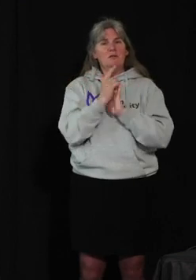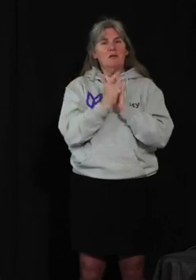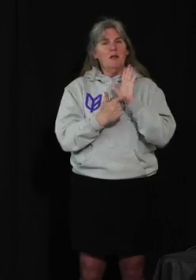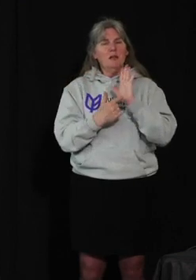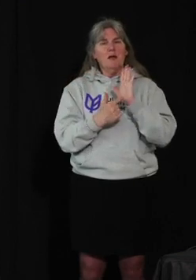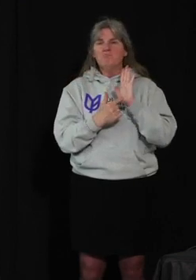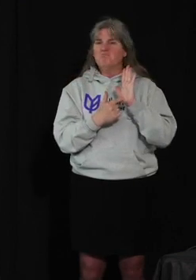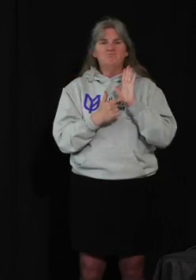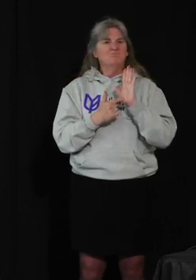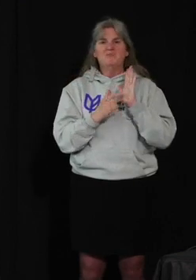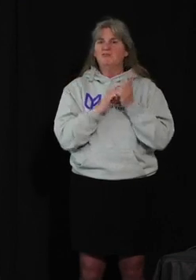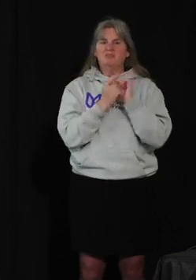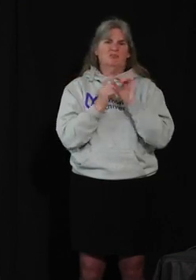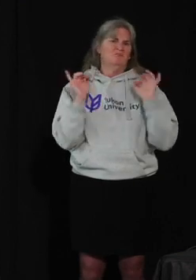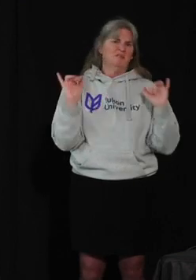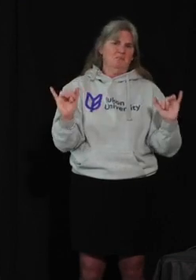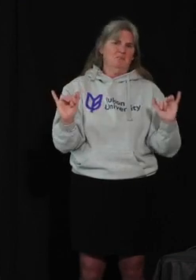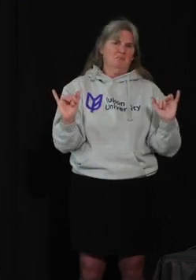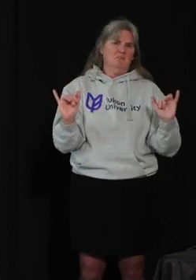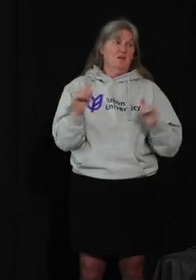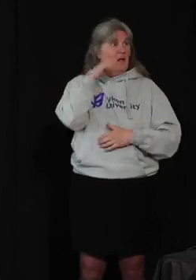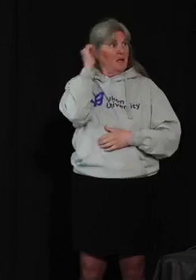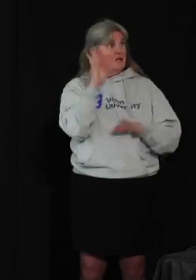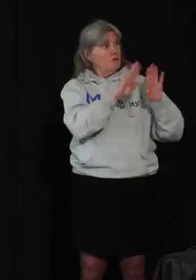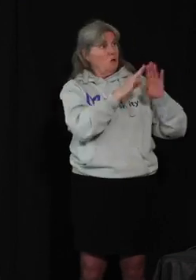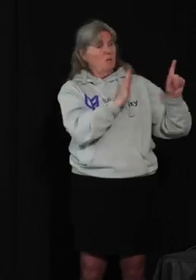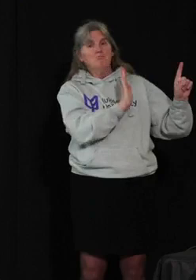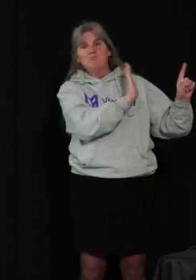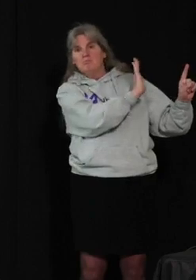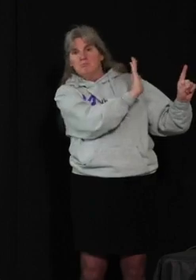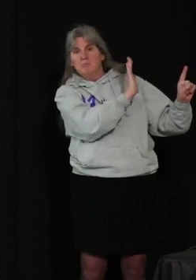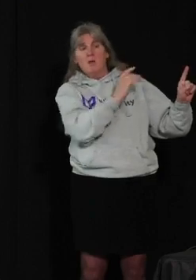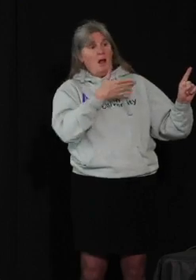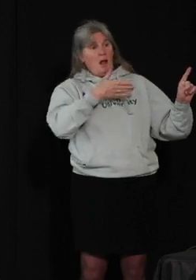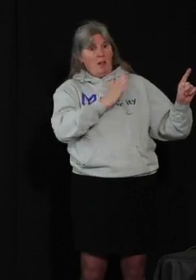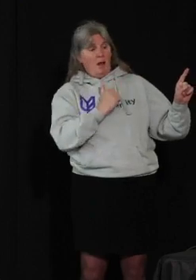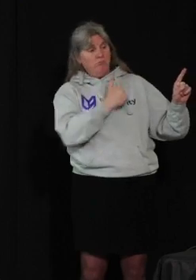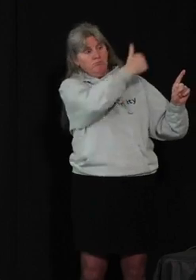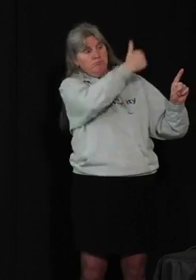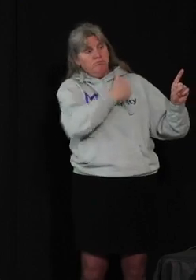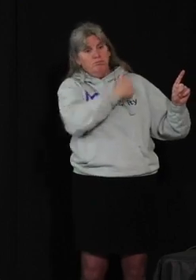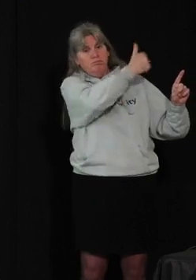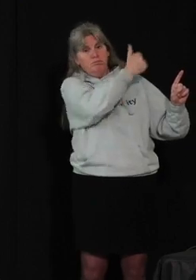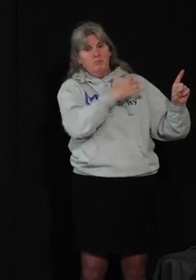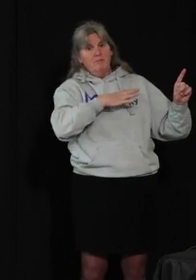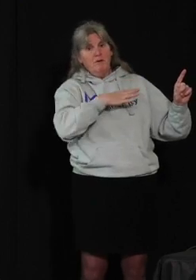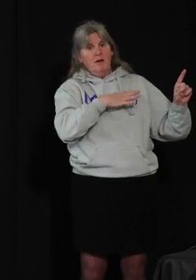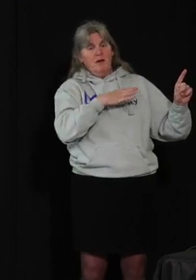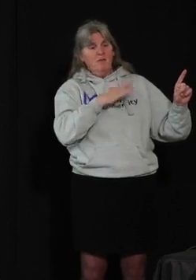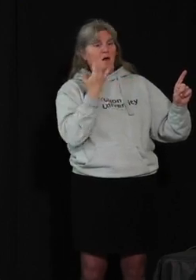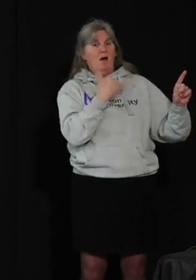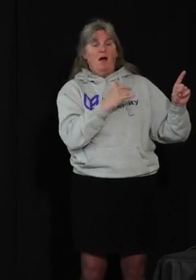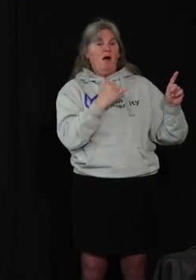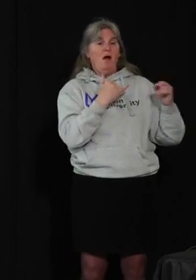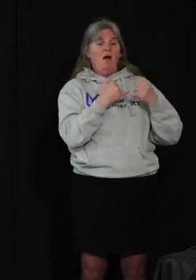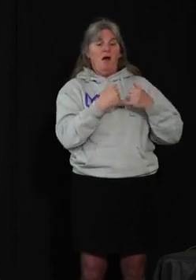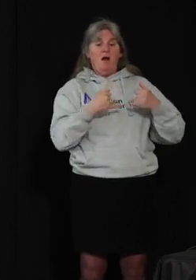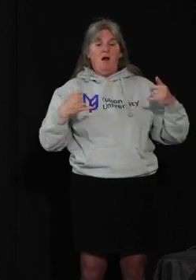act, nothing has changed due to Alaska opening up. We are still allowing the safe passage over to Alaska through